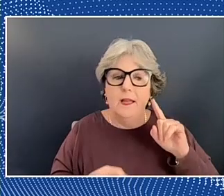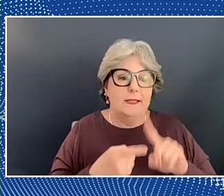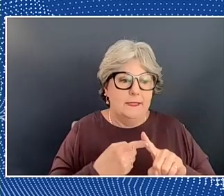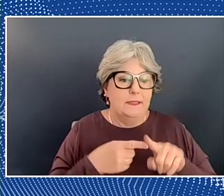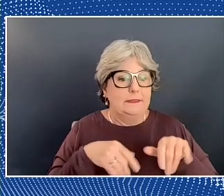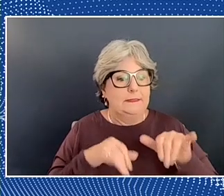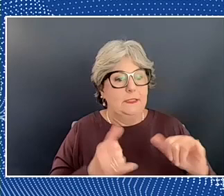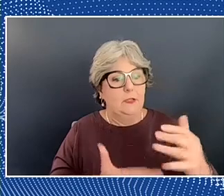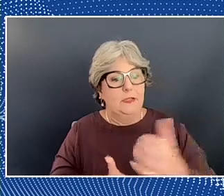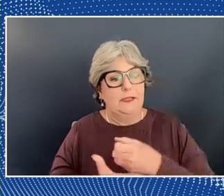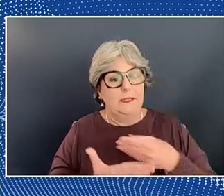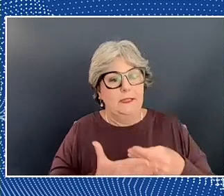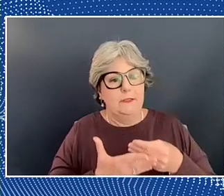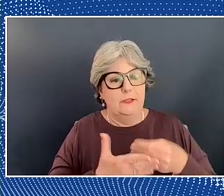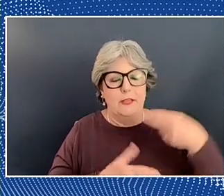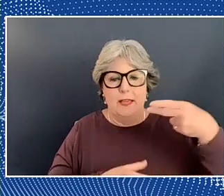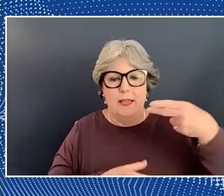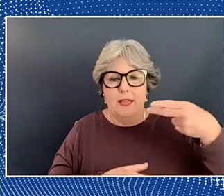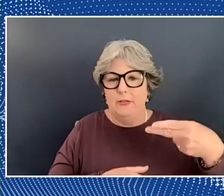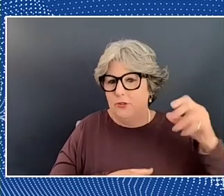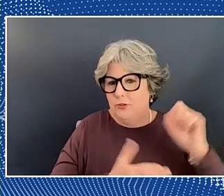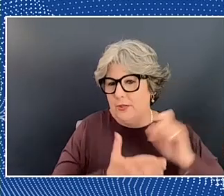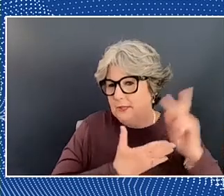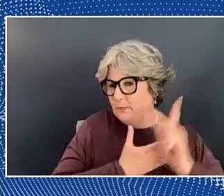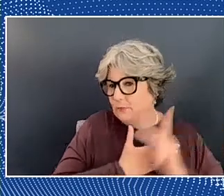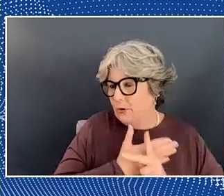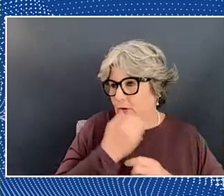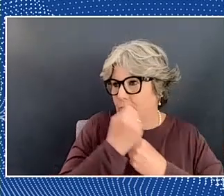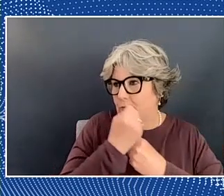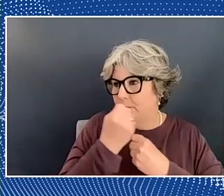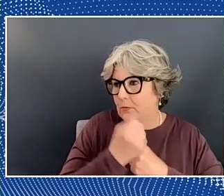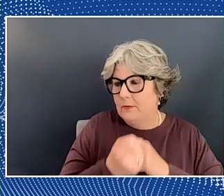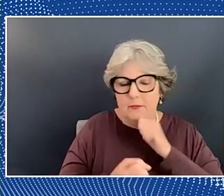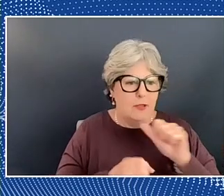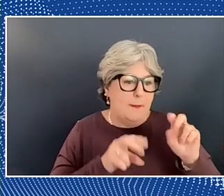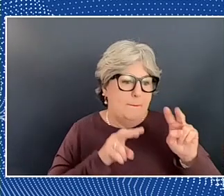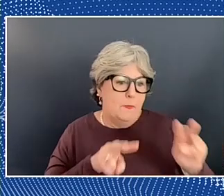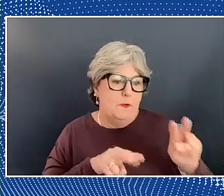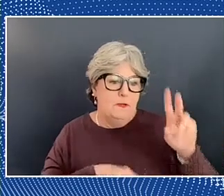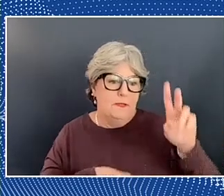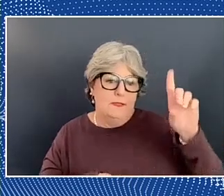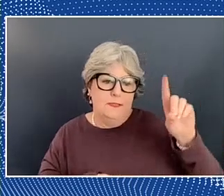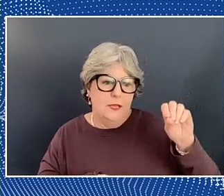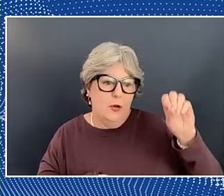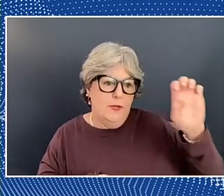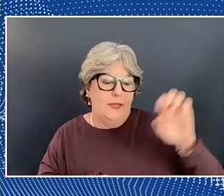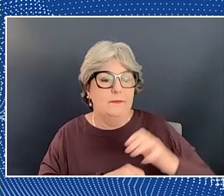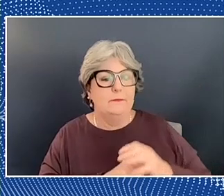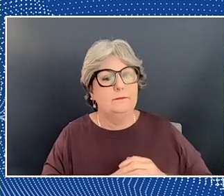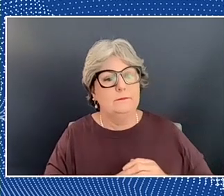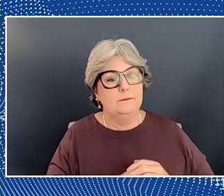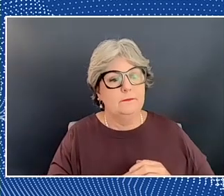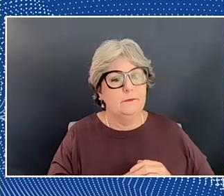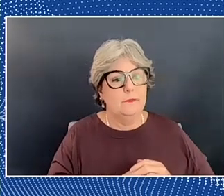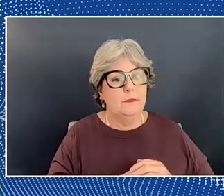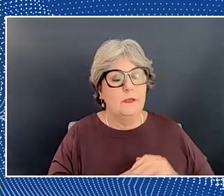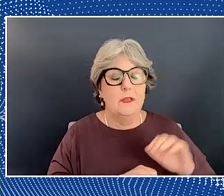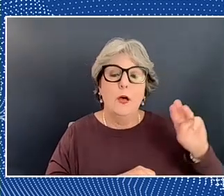through HHS program support, they are not monitored by the Department of Education. When Mark's payments resumed [30 seconds]-